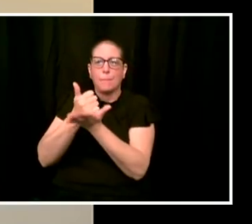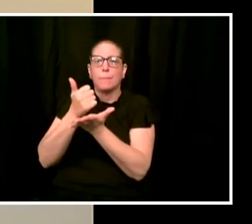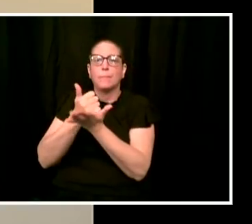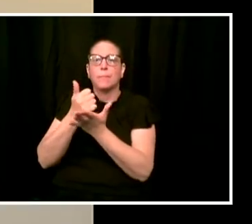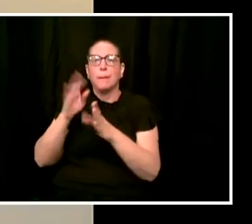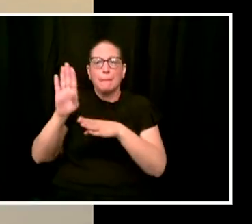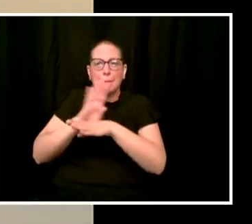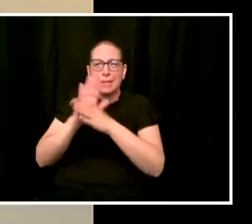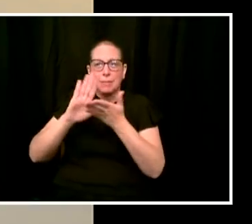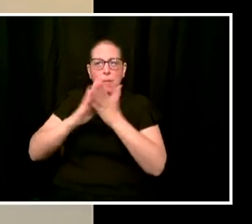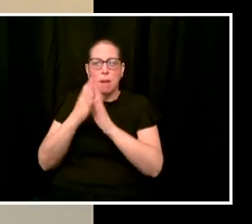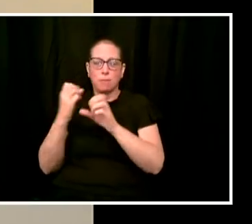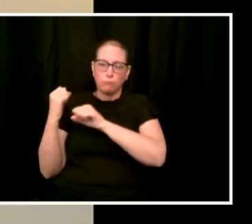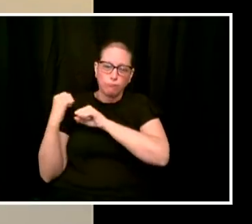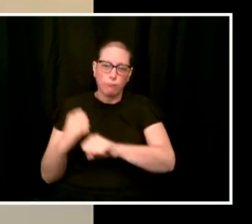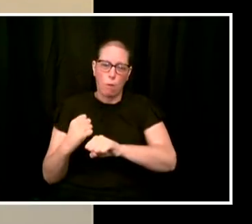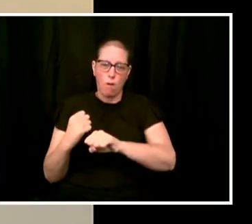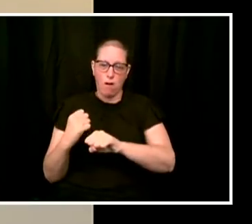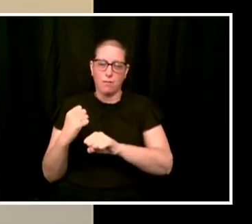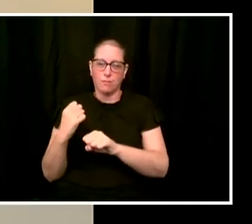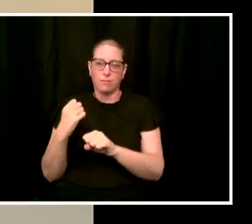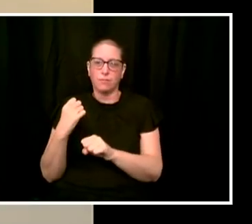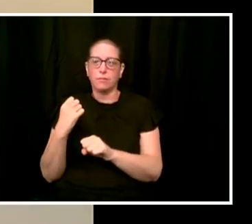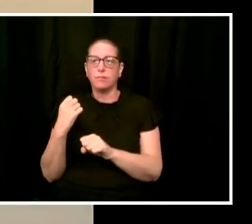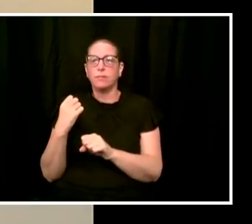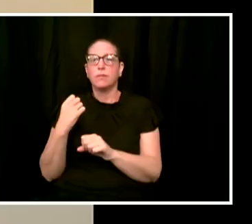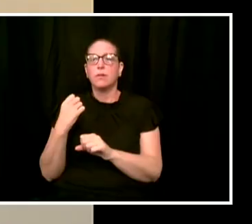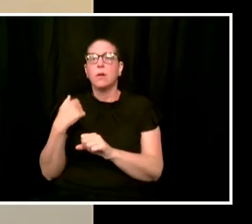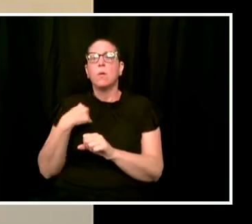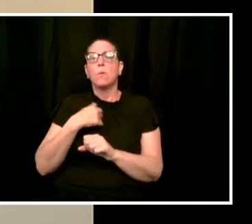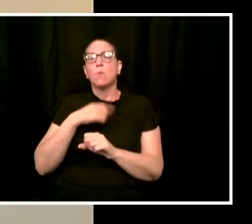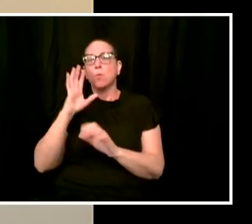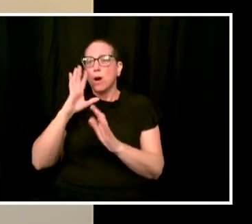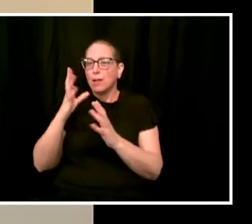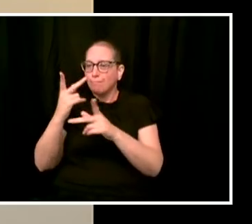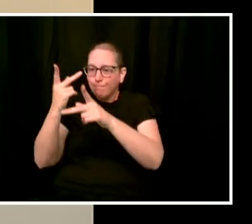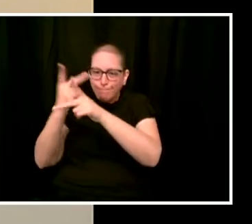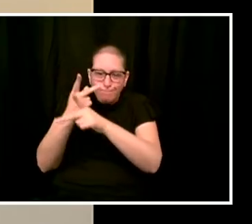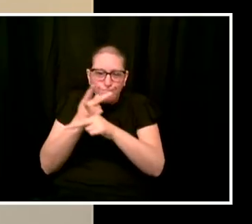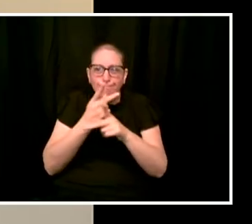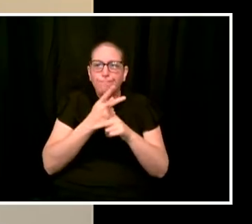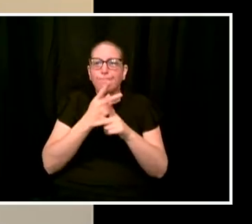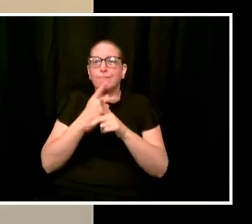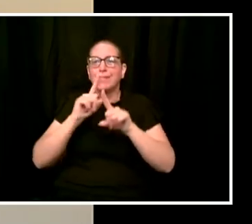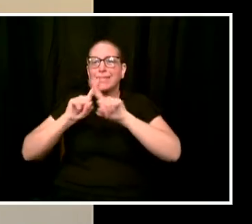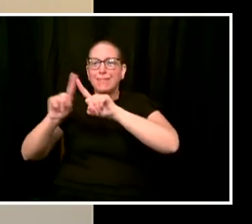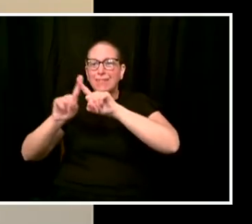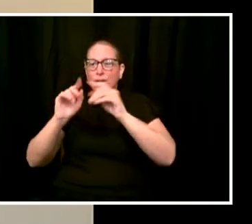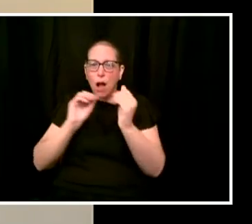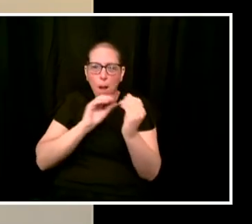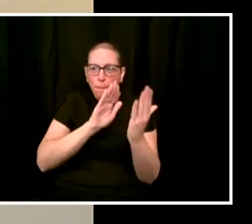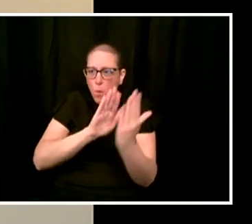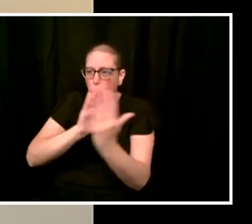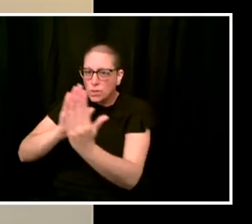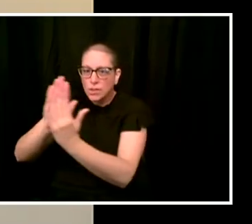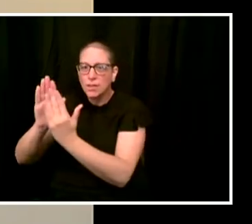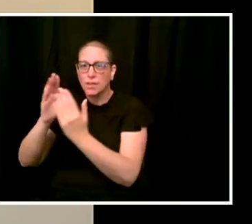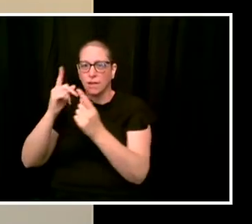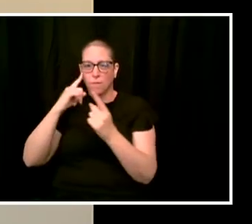ROLE IS TO STRENGTHEN AND EXTEND OUR KRAECH AND COMMCUNIATIONS